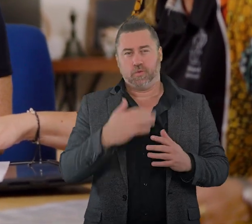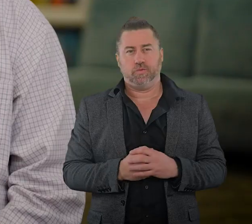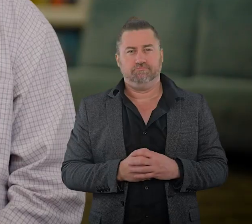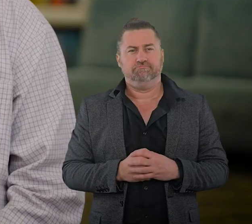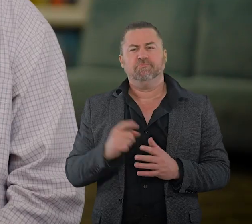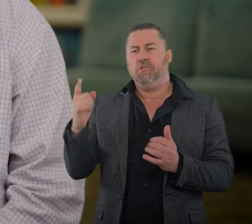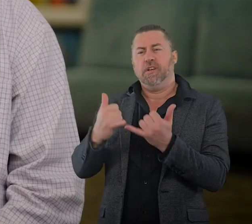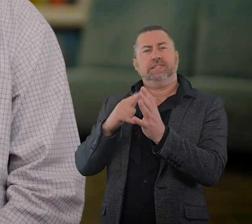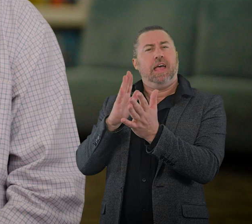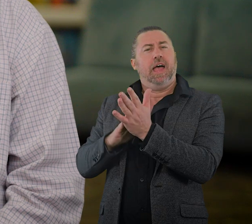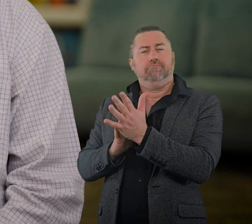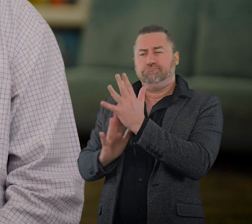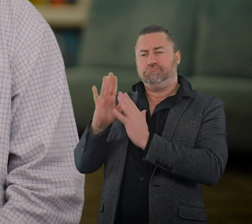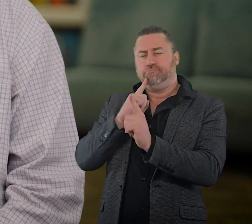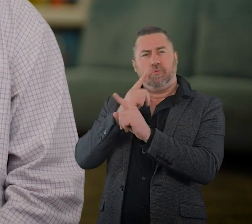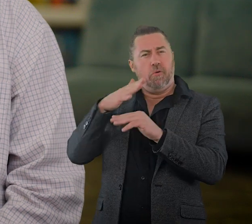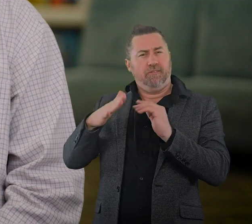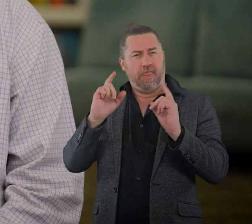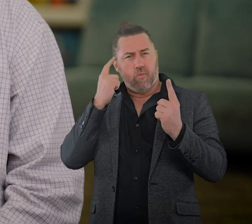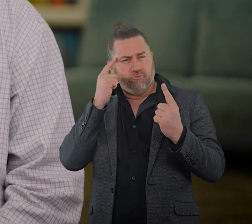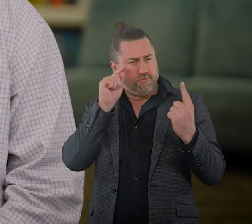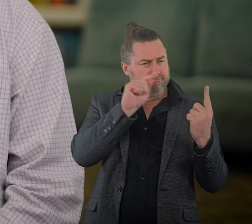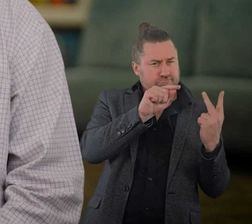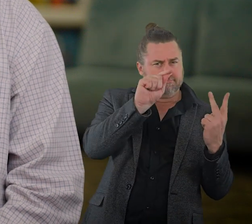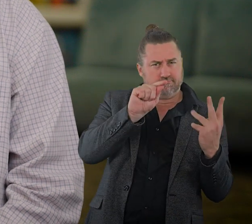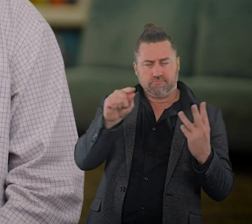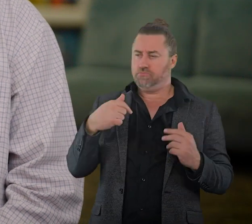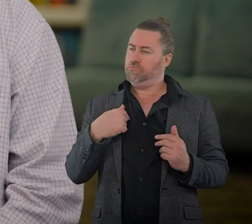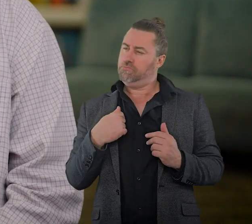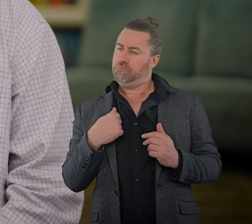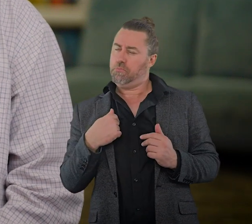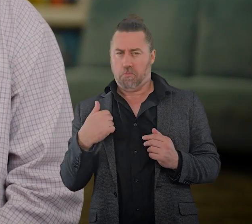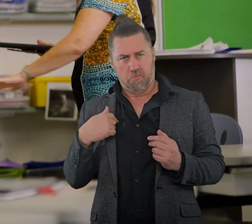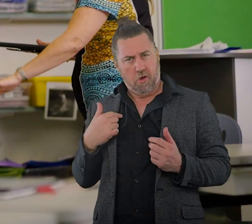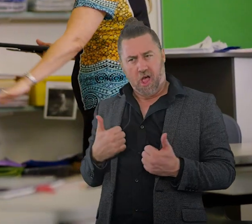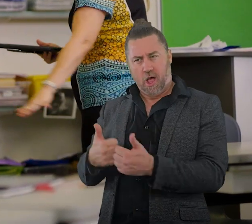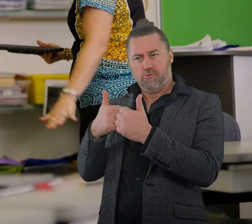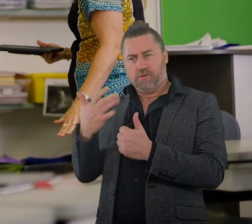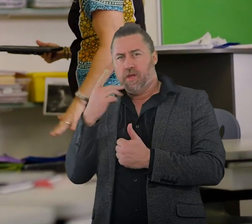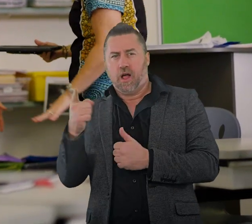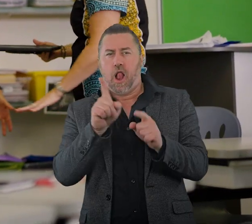[Michael] When Sam started to raise her concerns around the issue here I encouraged her to get the audit